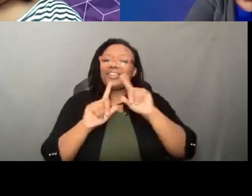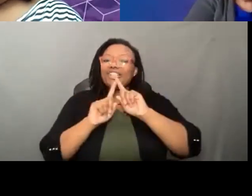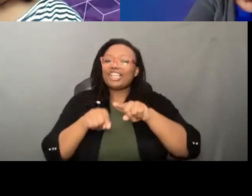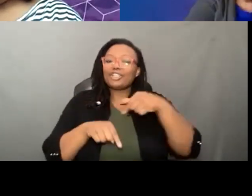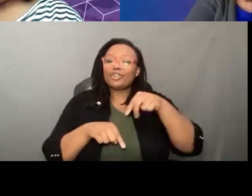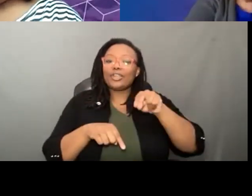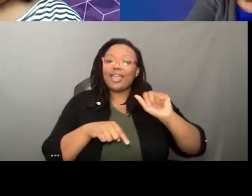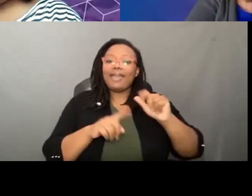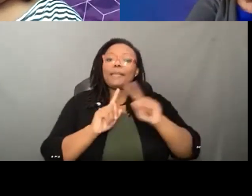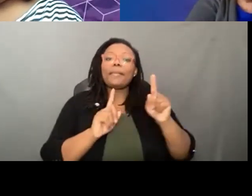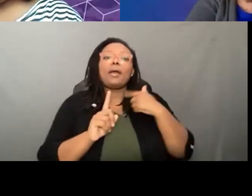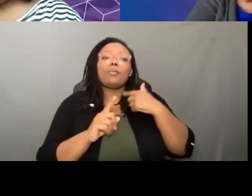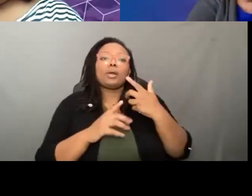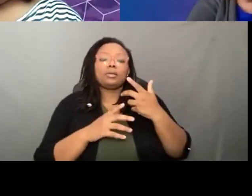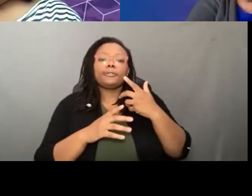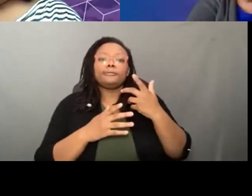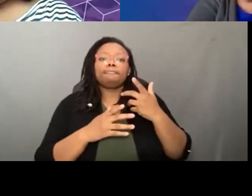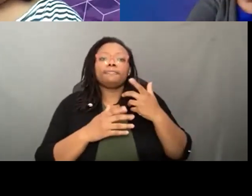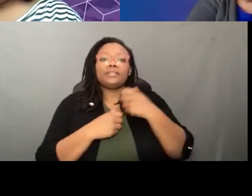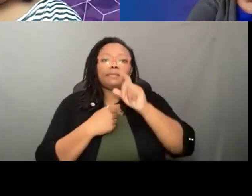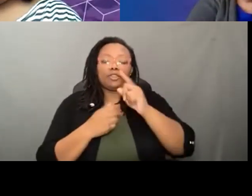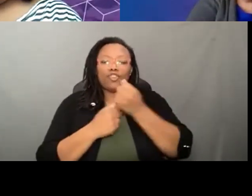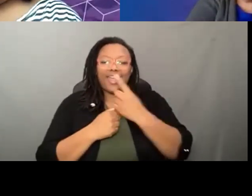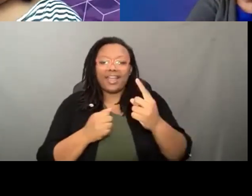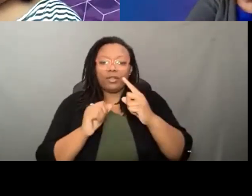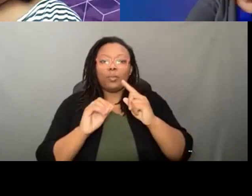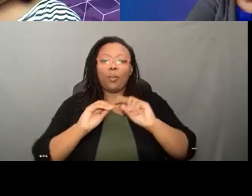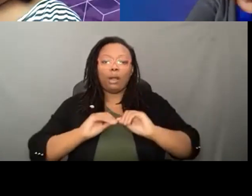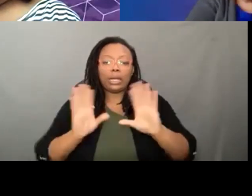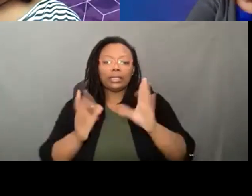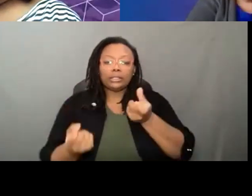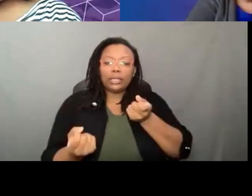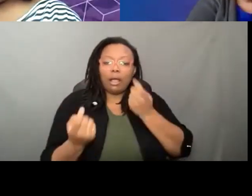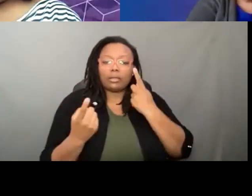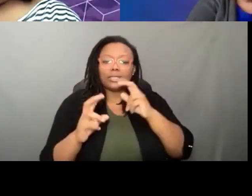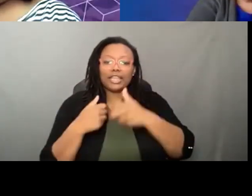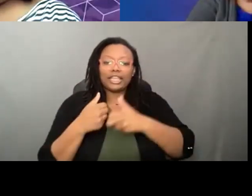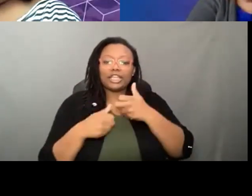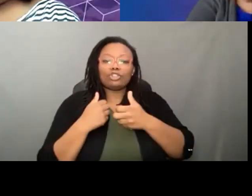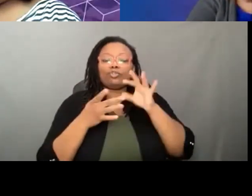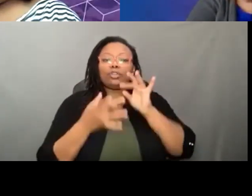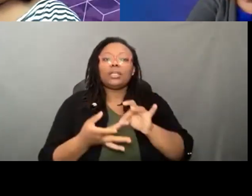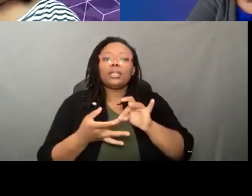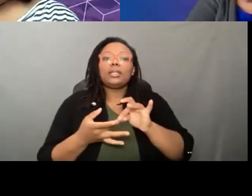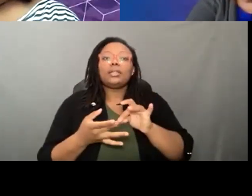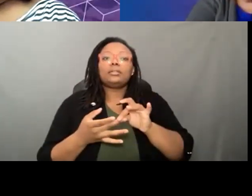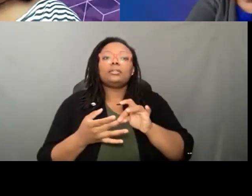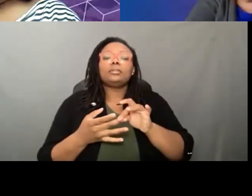But I just I wanted to just make sure everybody kind of got the issue here on moving items